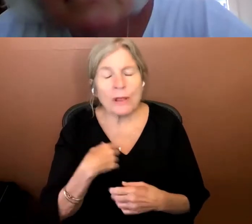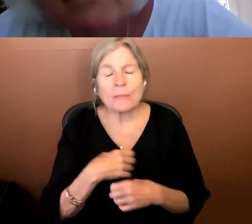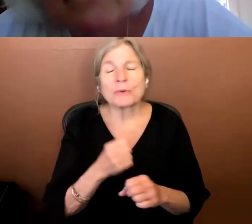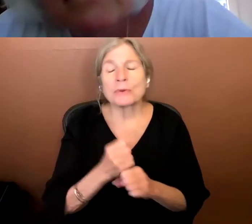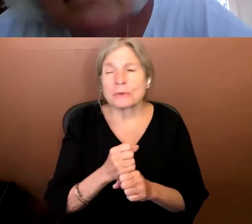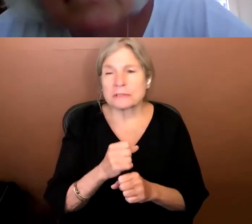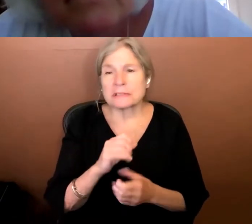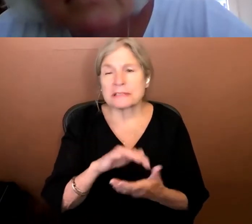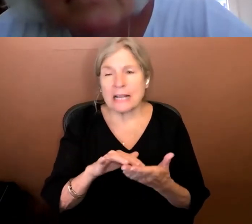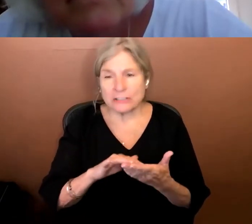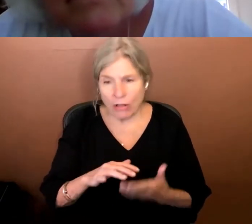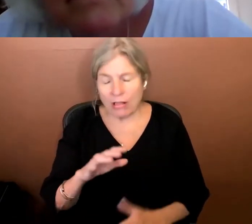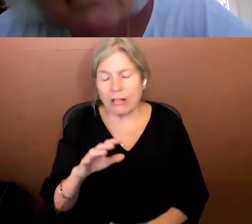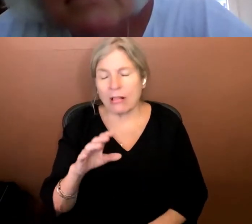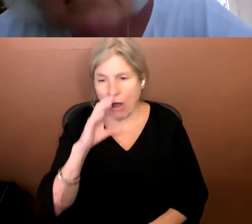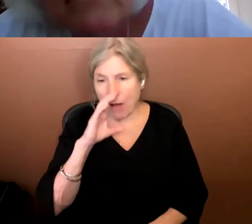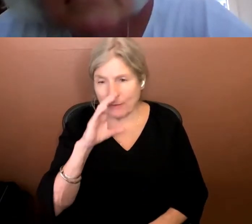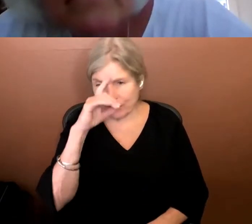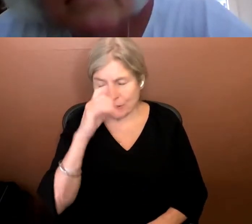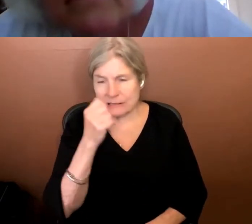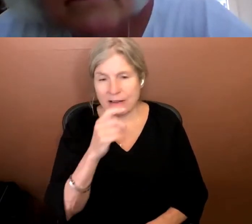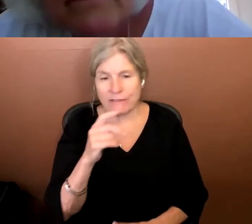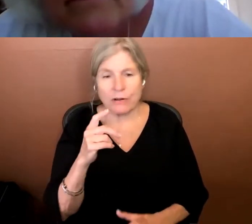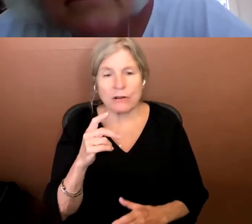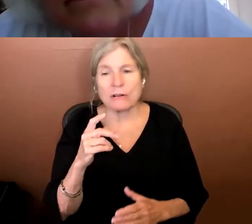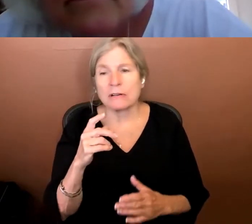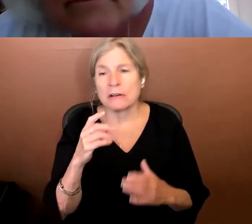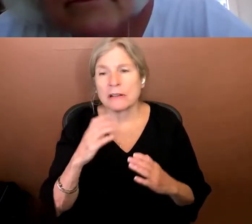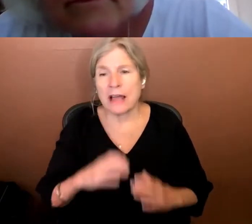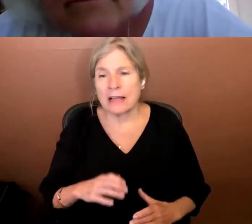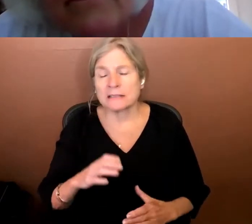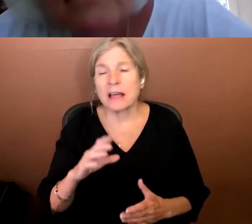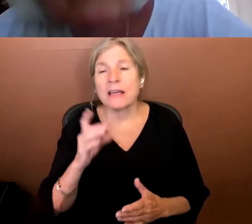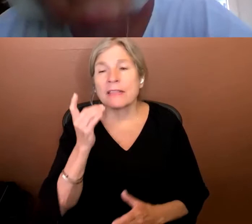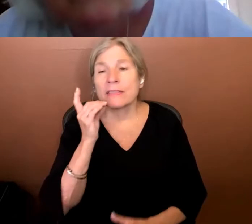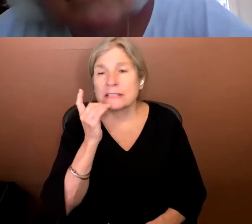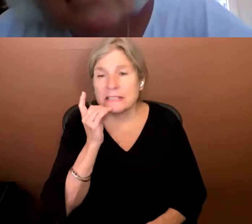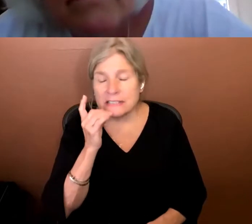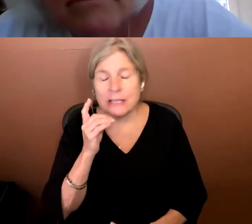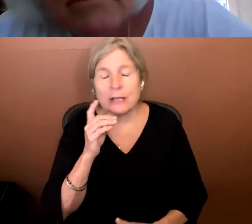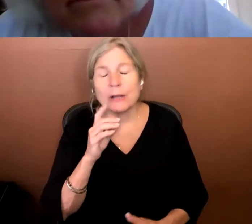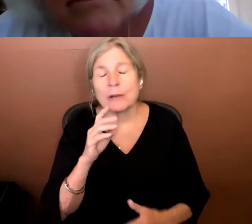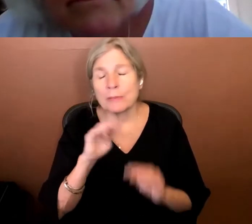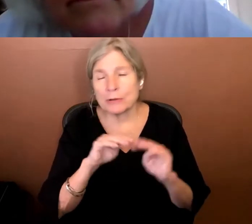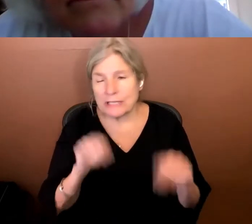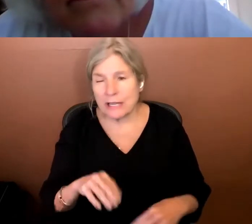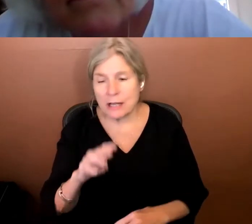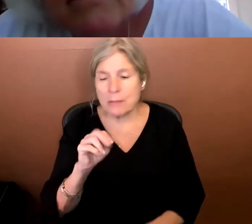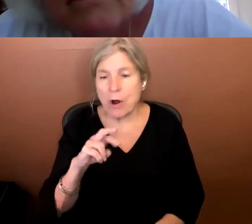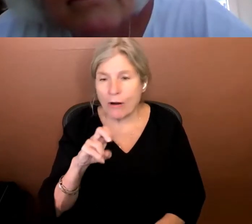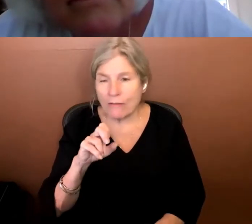several clients, the Disney museum, marvel comics, and a tactile map